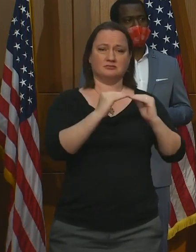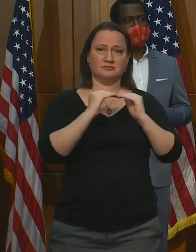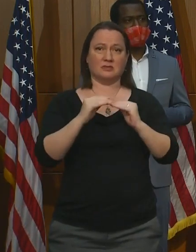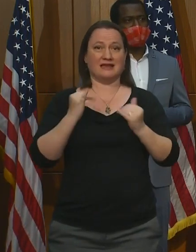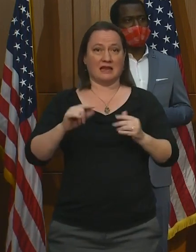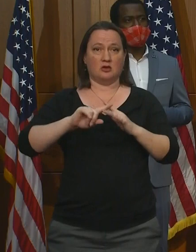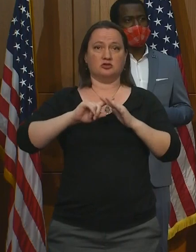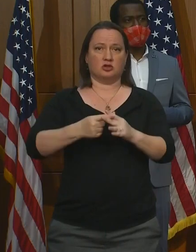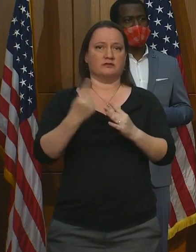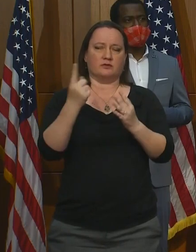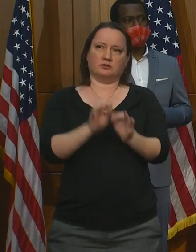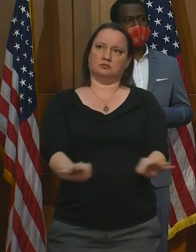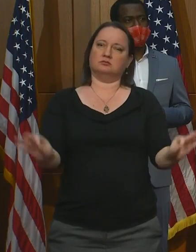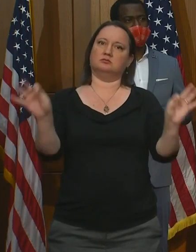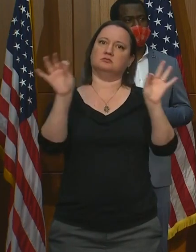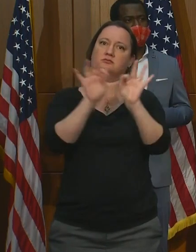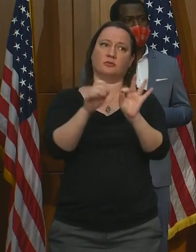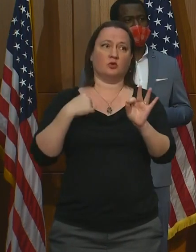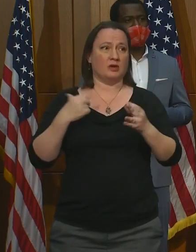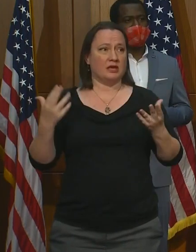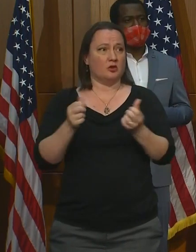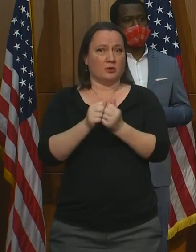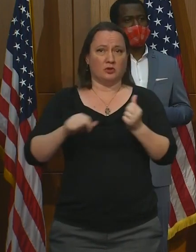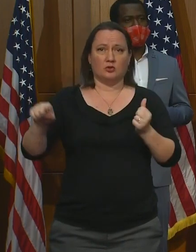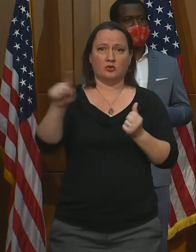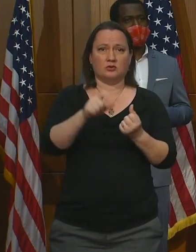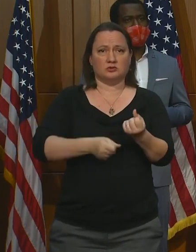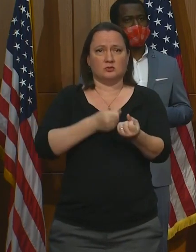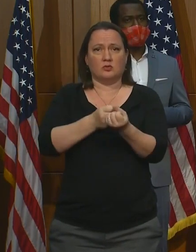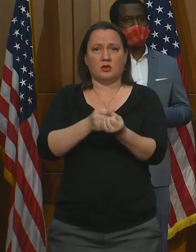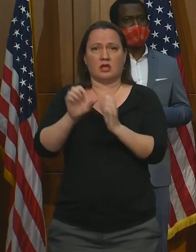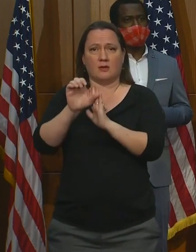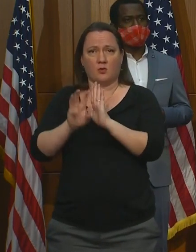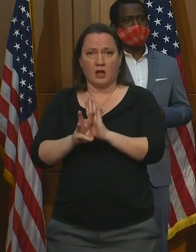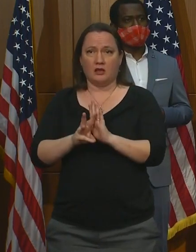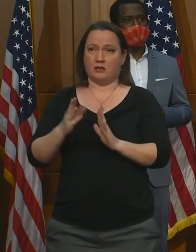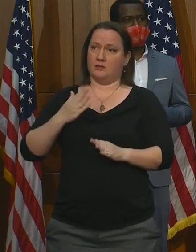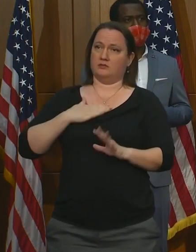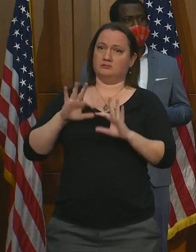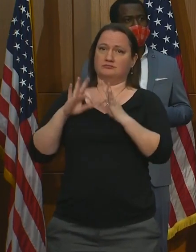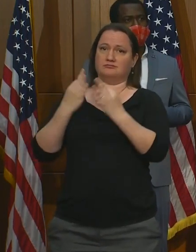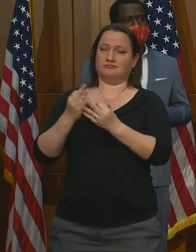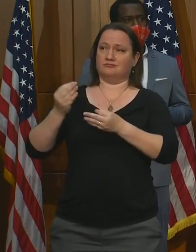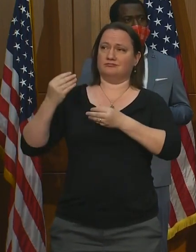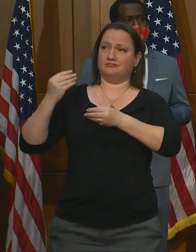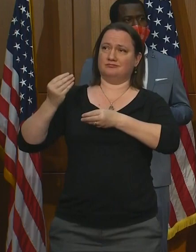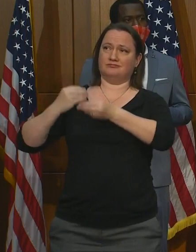INCREDIBLE. WE'RE WITH YOU WE SUPPORT THE COMMONWEALTH AND ON